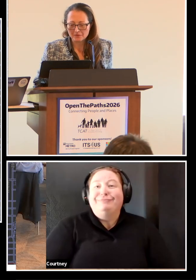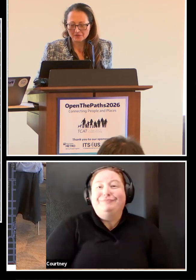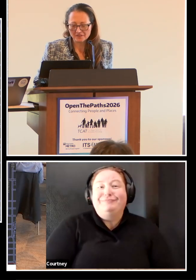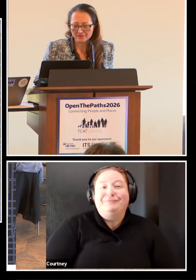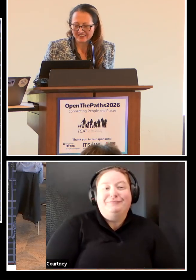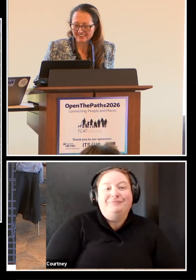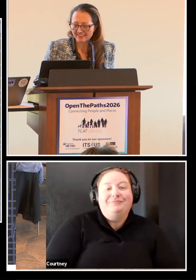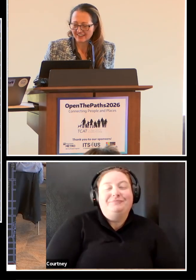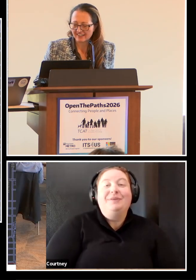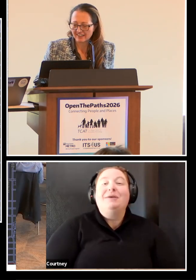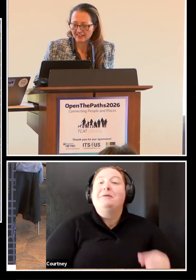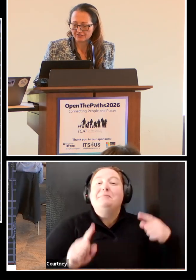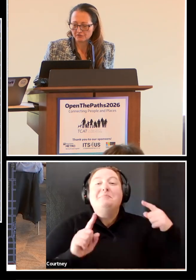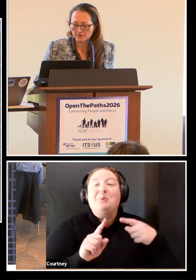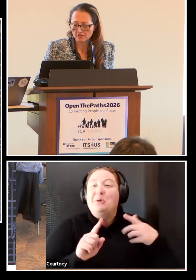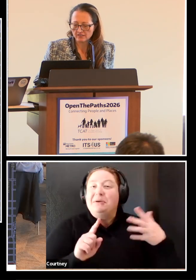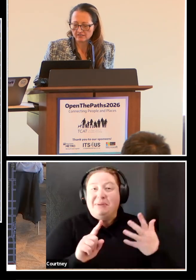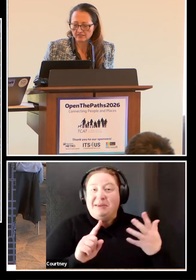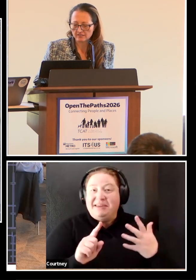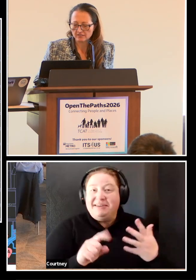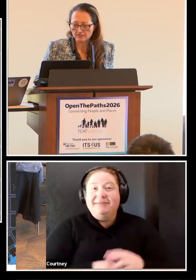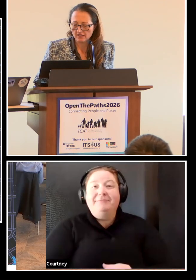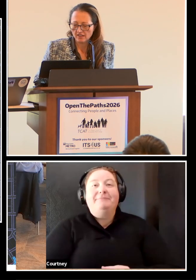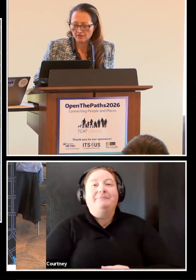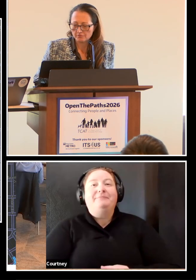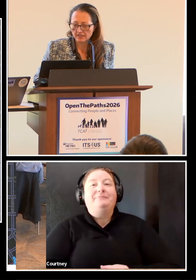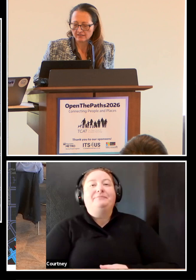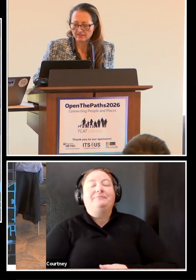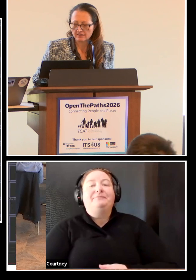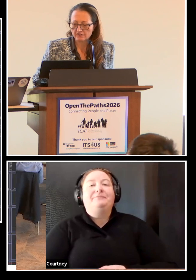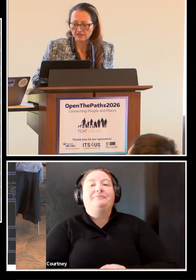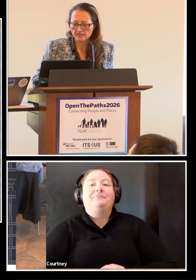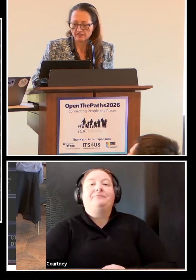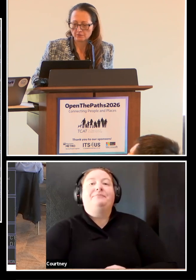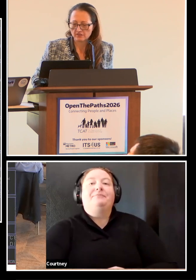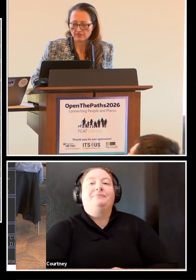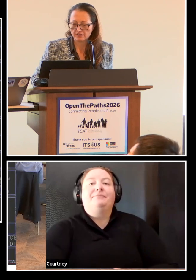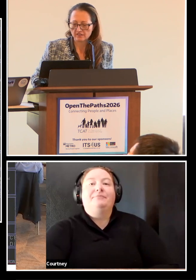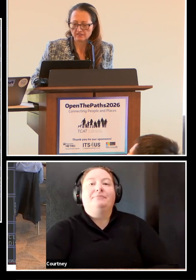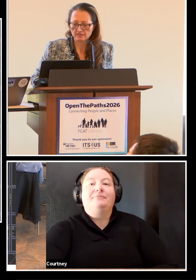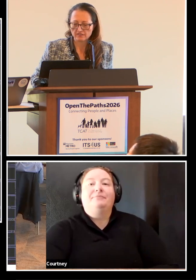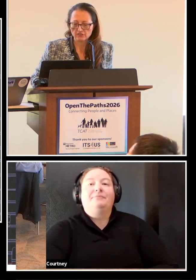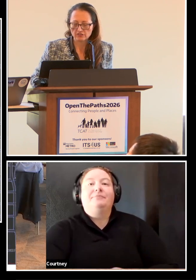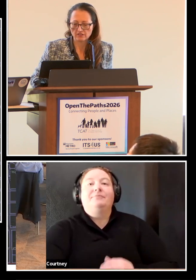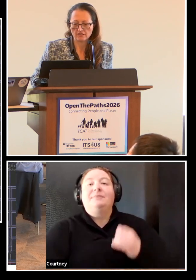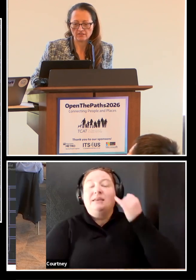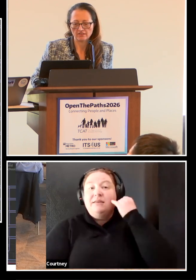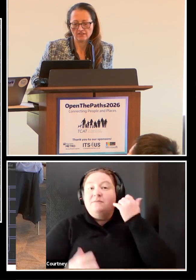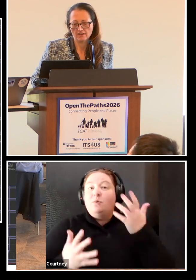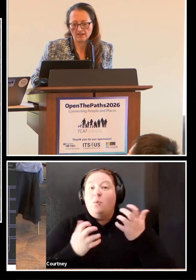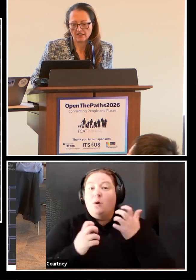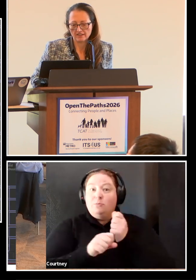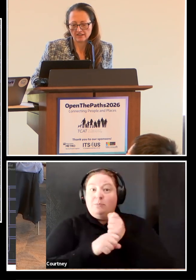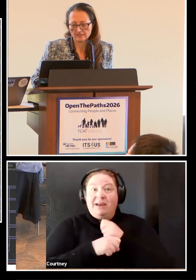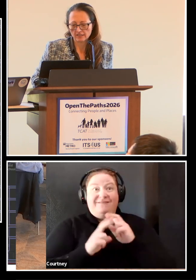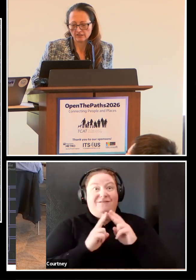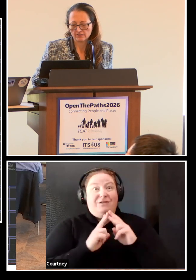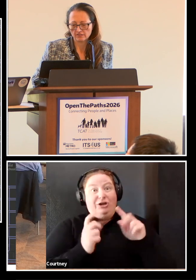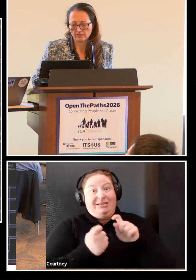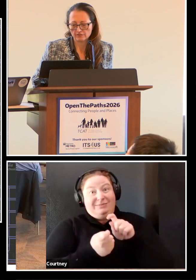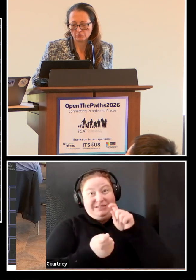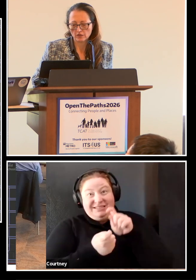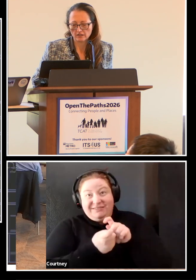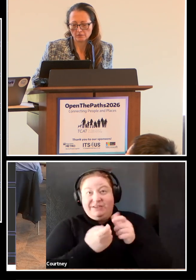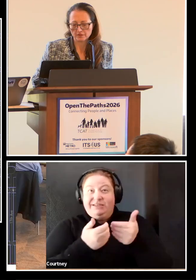the point being that if we want to make these very specific distinctions and allocations of where a